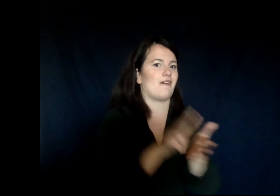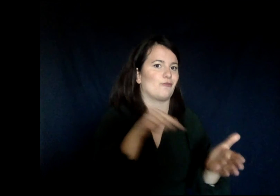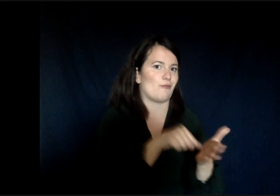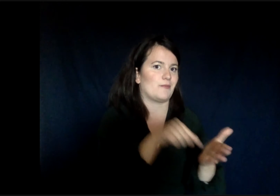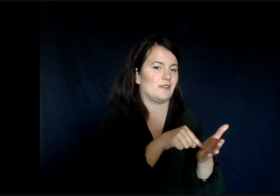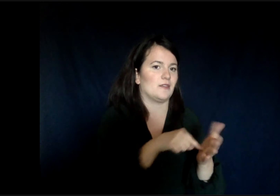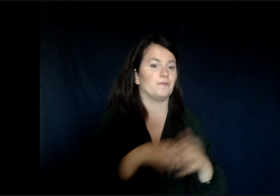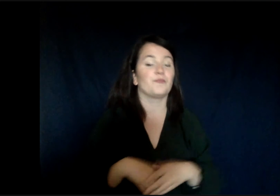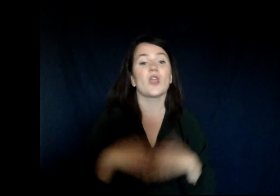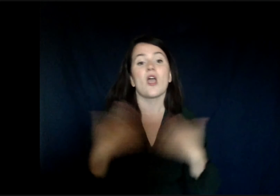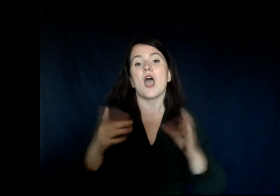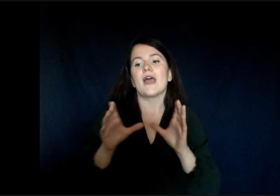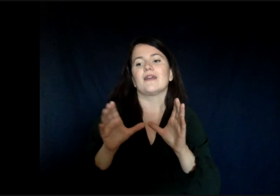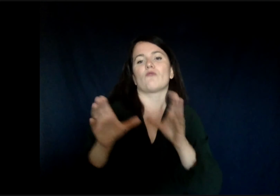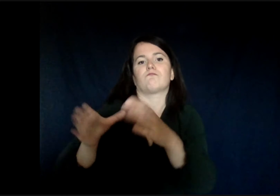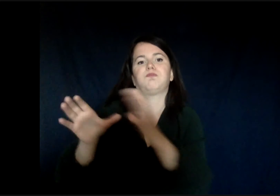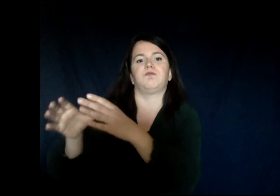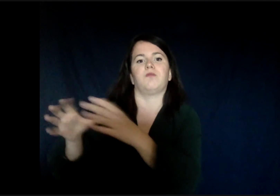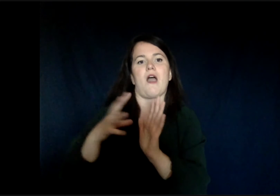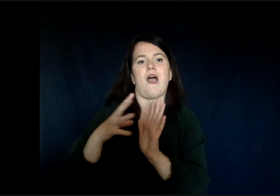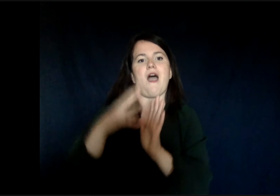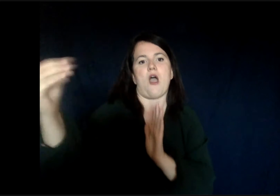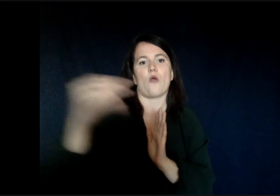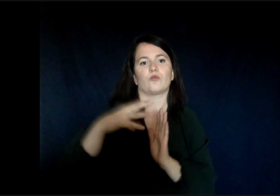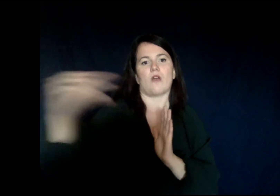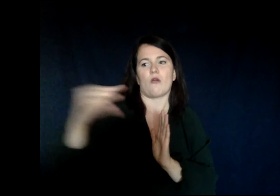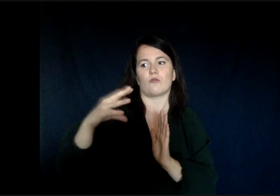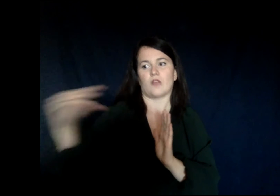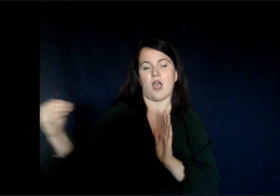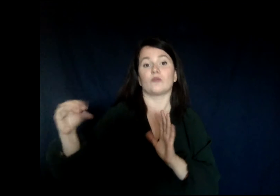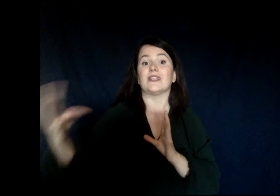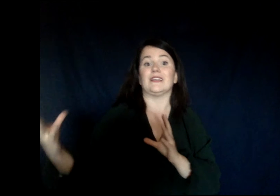and first of all, from our NGOs as they are our usual partners.